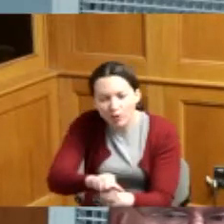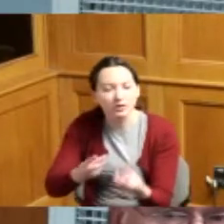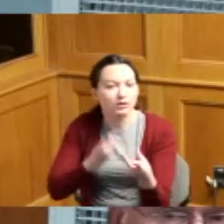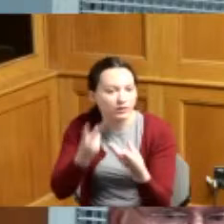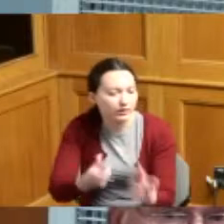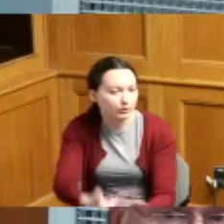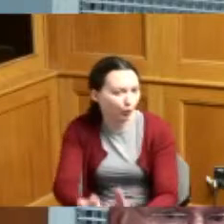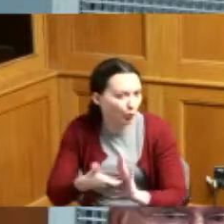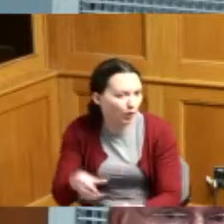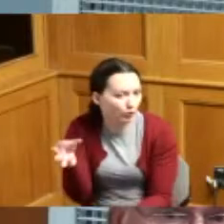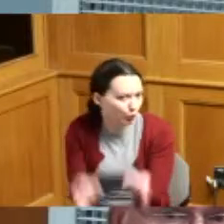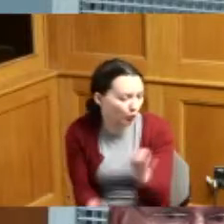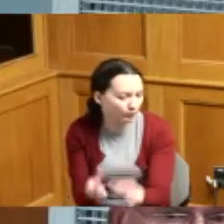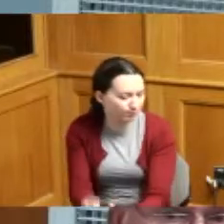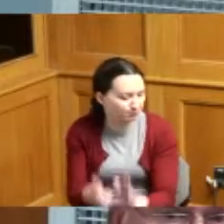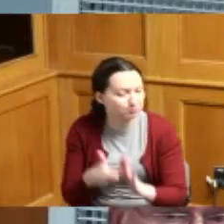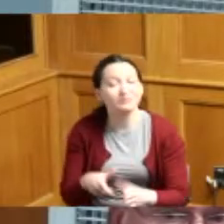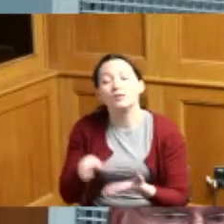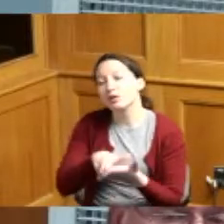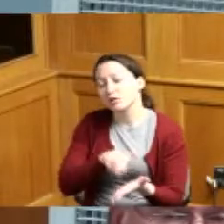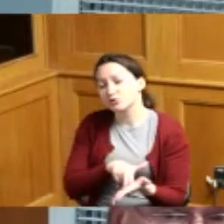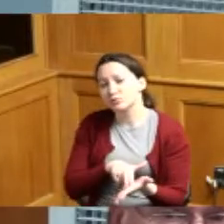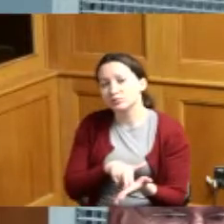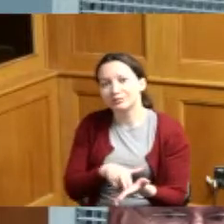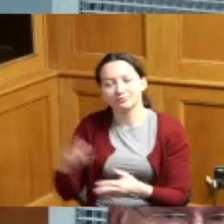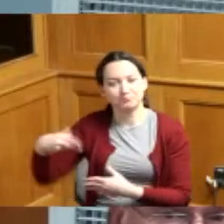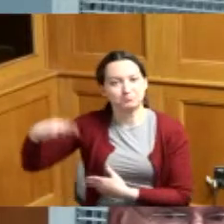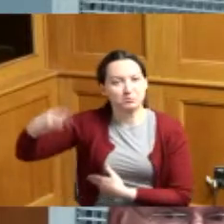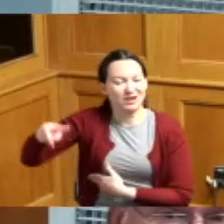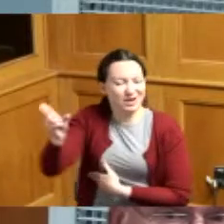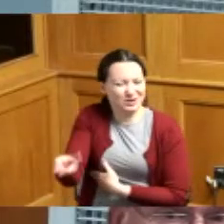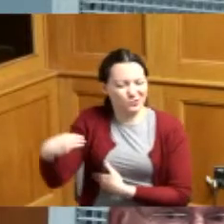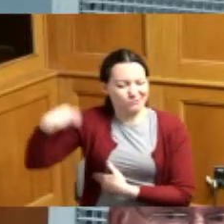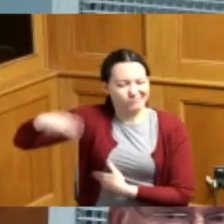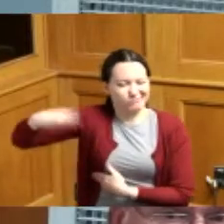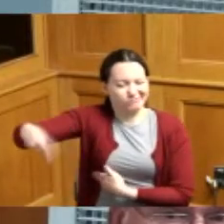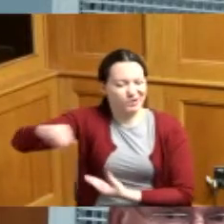visitation and so these contracts are historical based on historical numbers that we've had in the